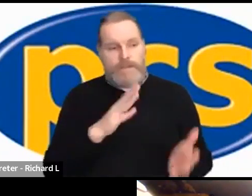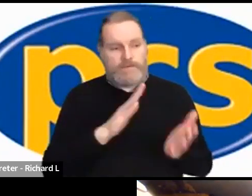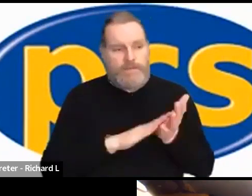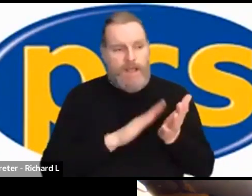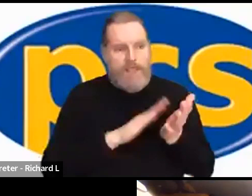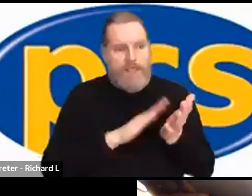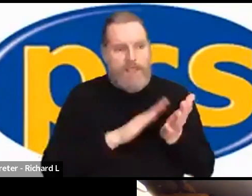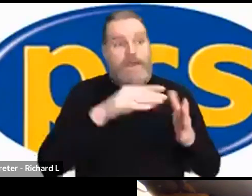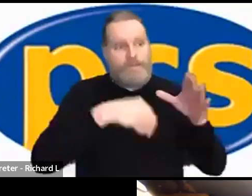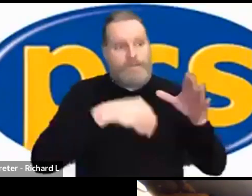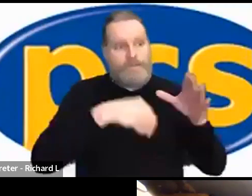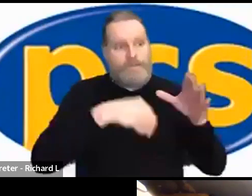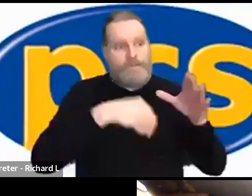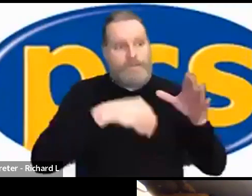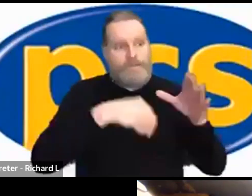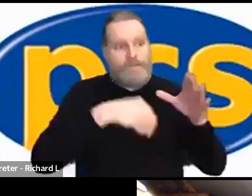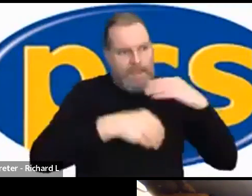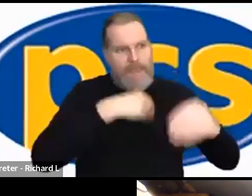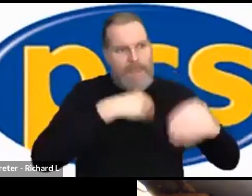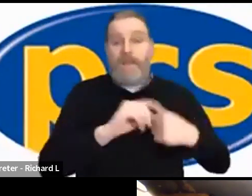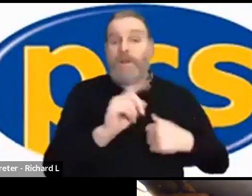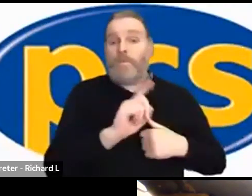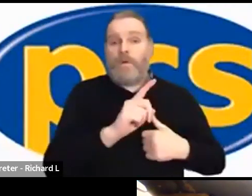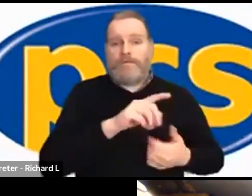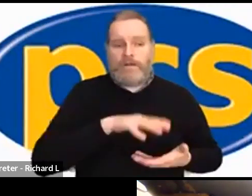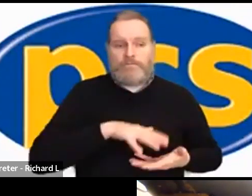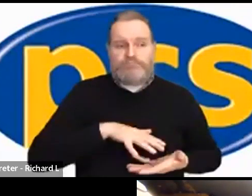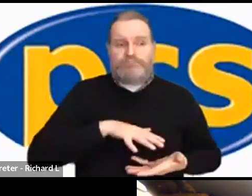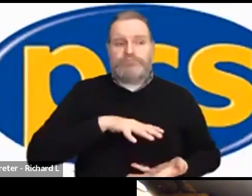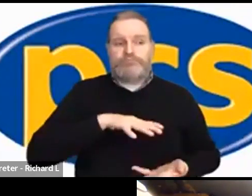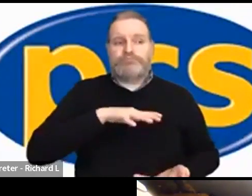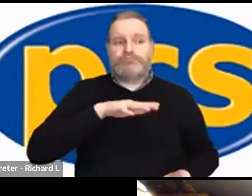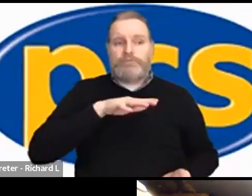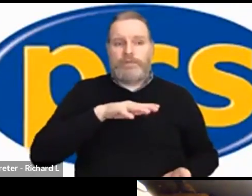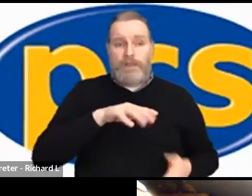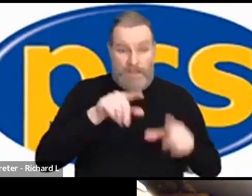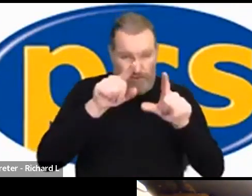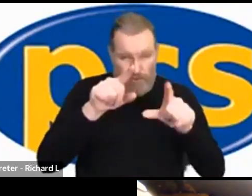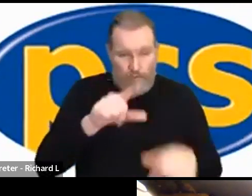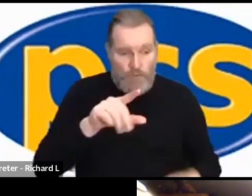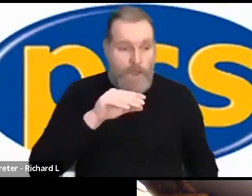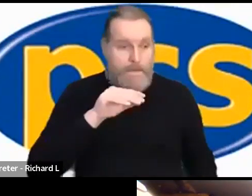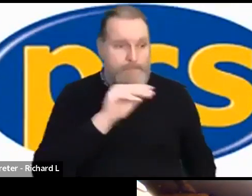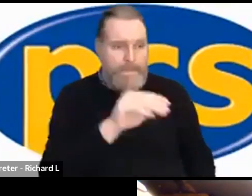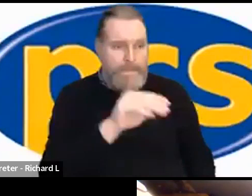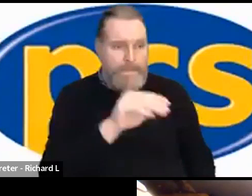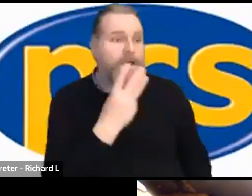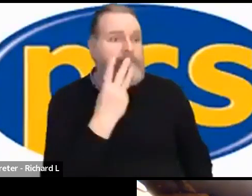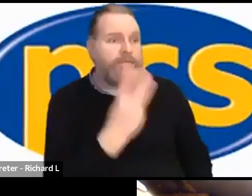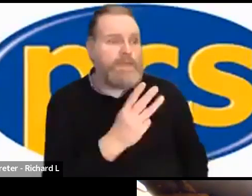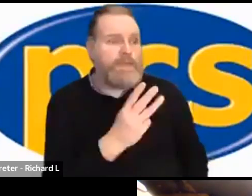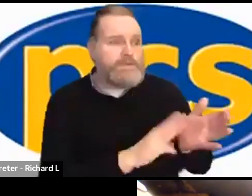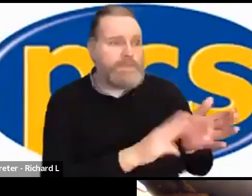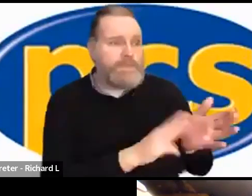just want to just wanna stress that the AIM of that but the AIM of that levy is it is a lot less cost a lot less costly to pay 3 pounds, or 5 pounds a